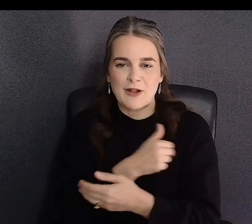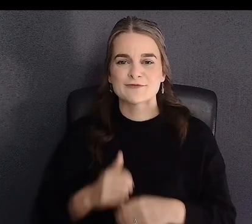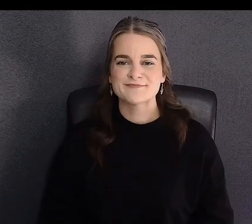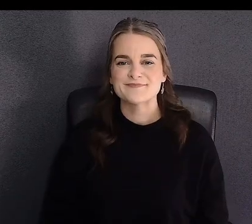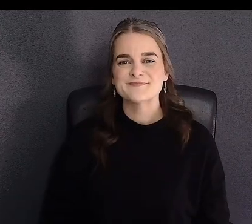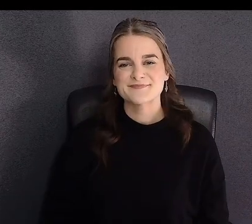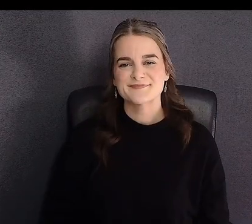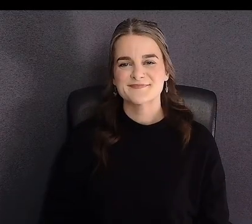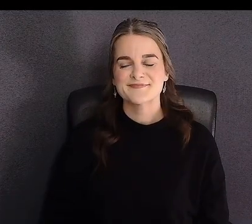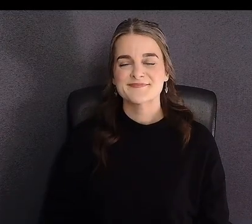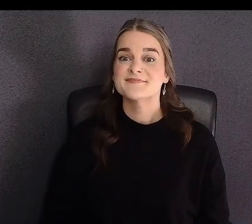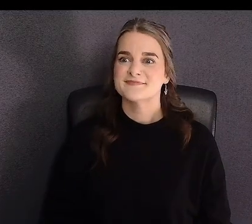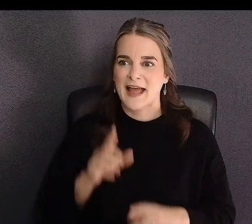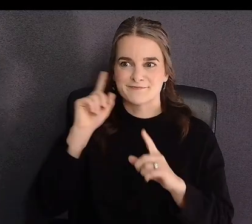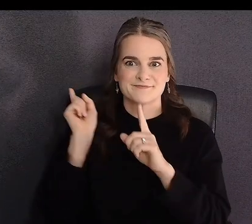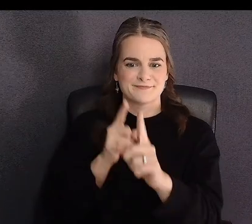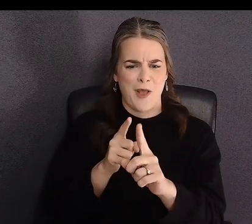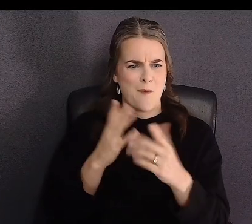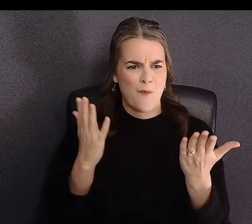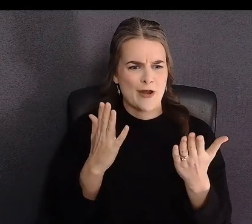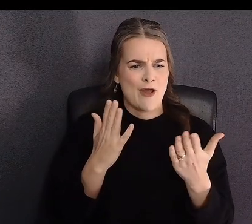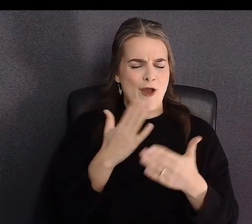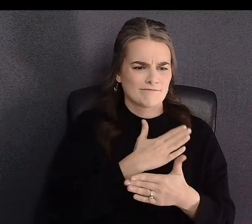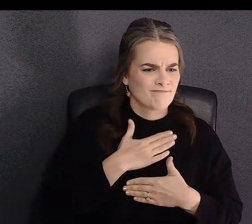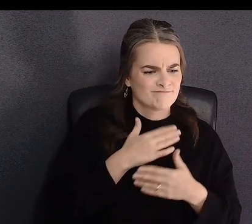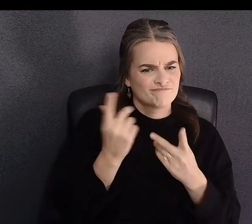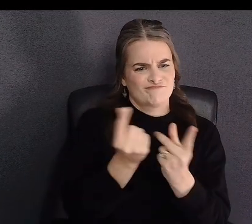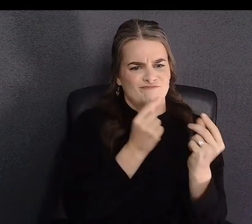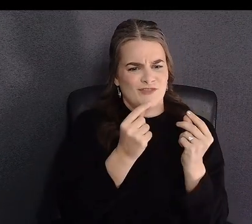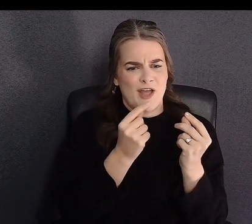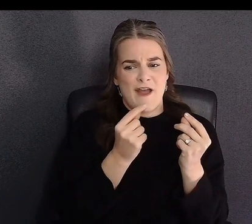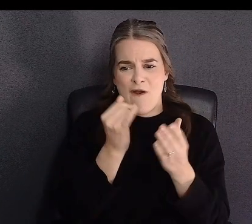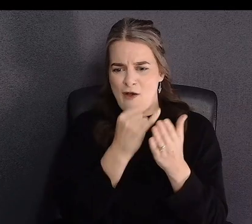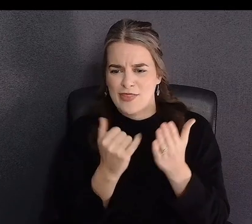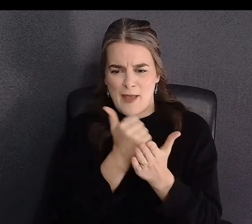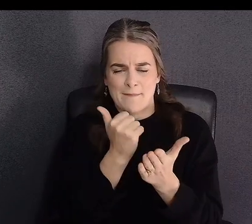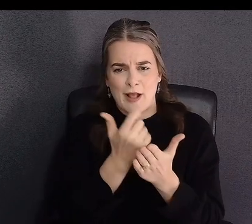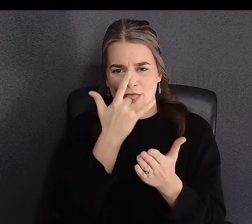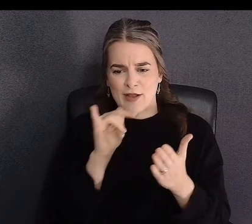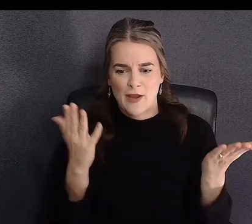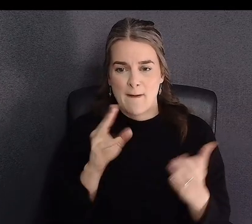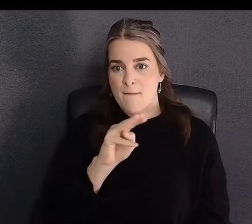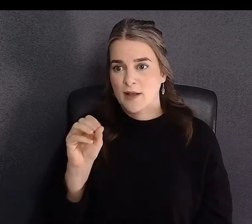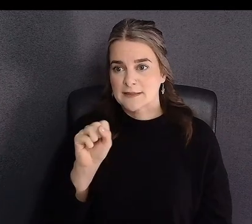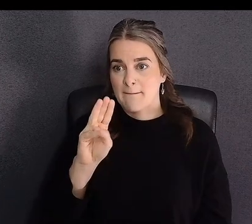to what art therapy and rec therapy look like at Moss-Magee. Again, we have our inpatient hospital.